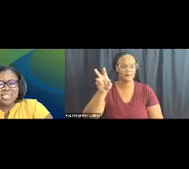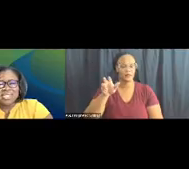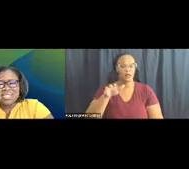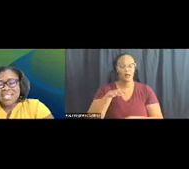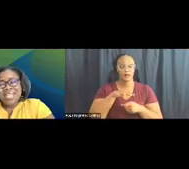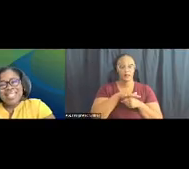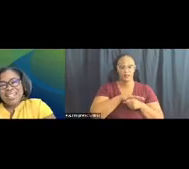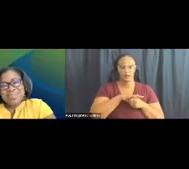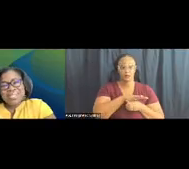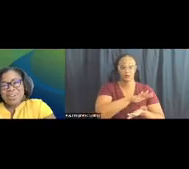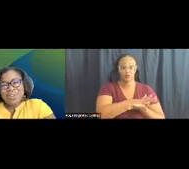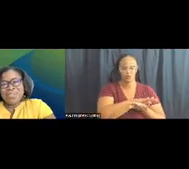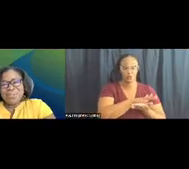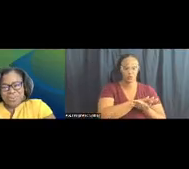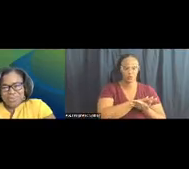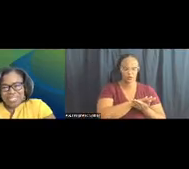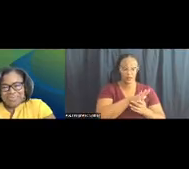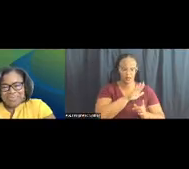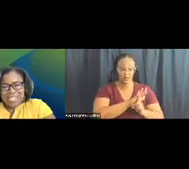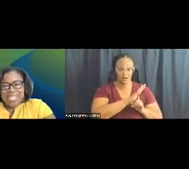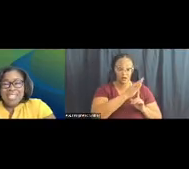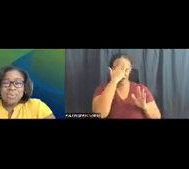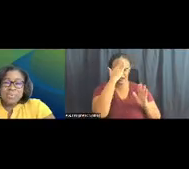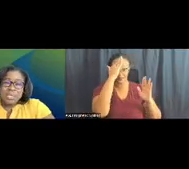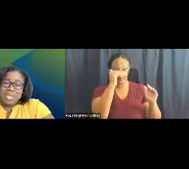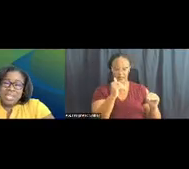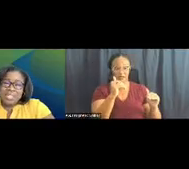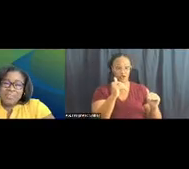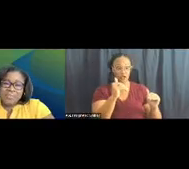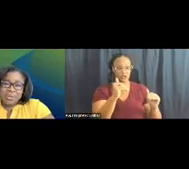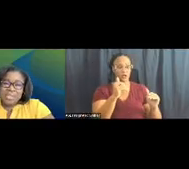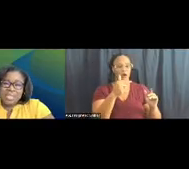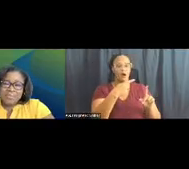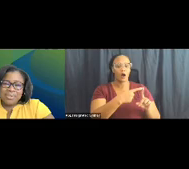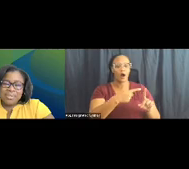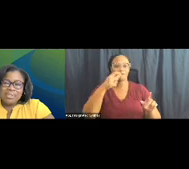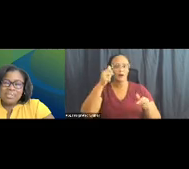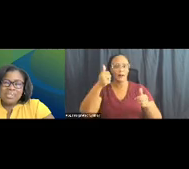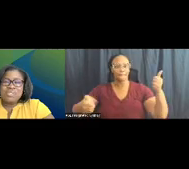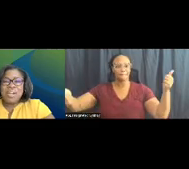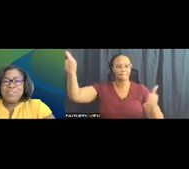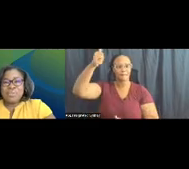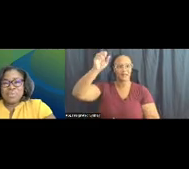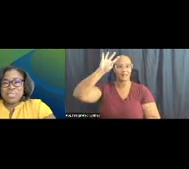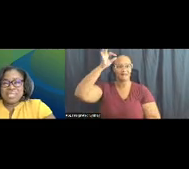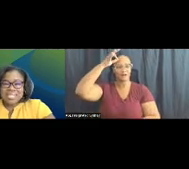agencies, they don't start locally. They really begin at the federal level. They travel through